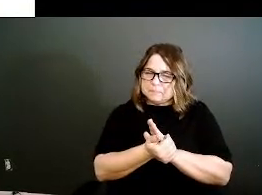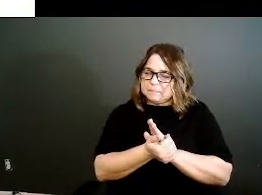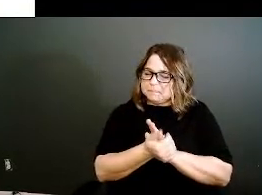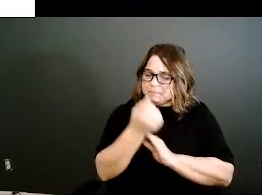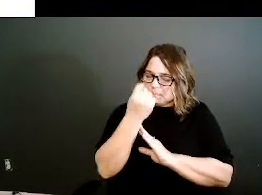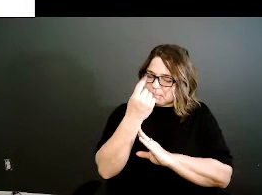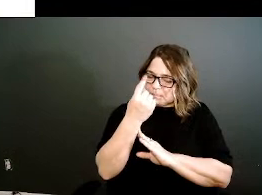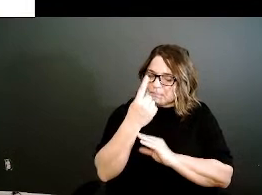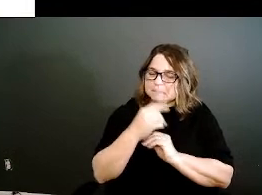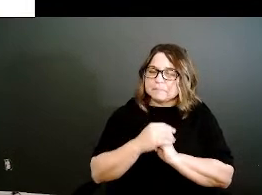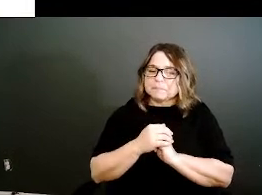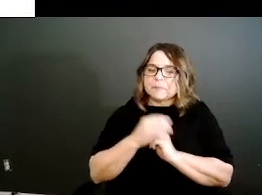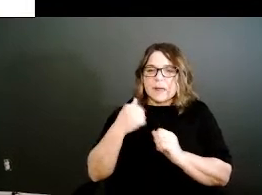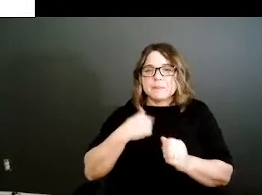PERPETUATE LIFELONG LEARNING AS IT RELATES TO THIS